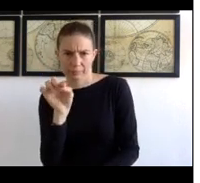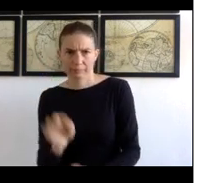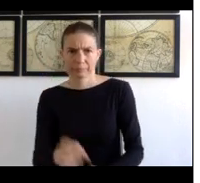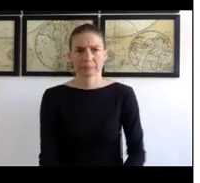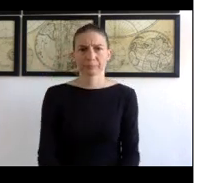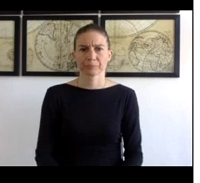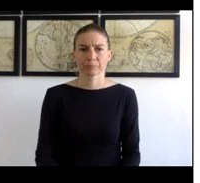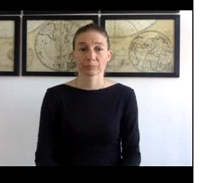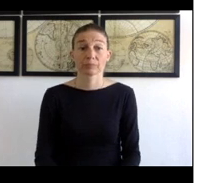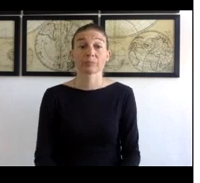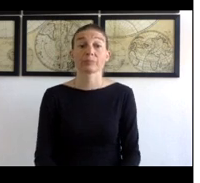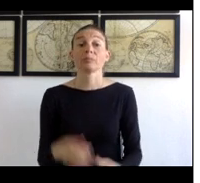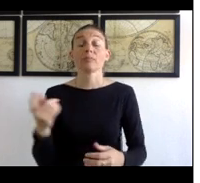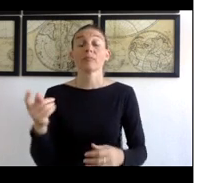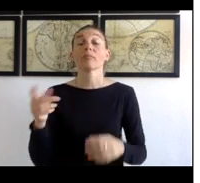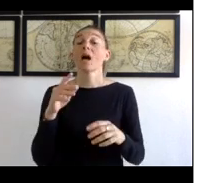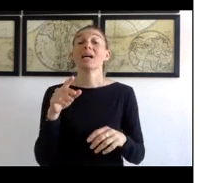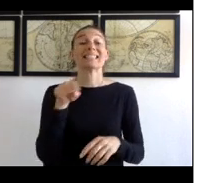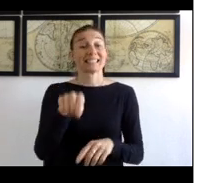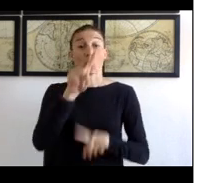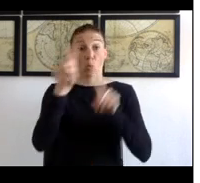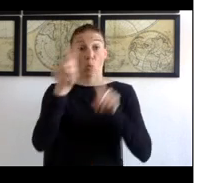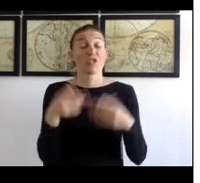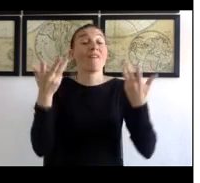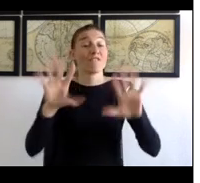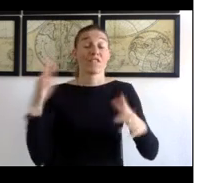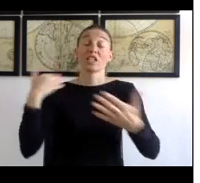they've used this set of questions in the population censuses.